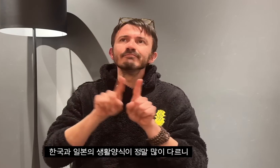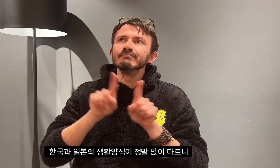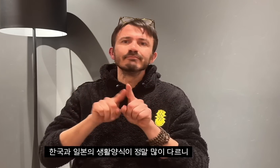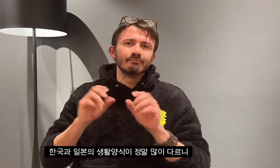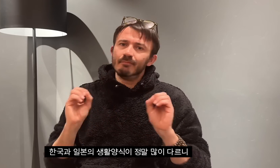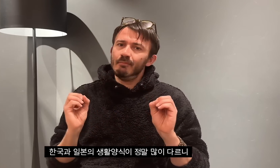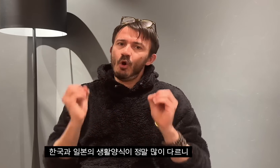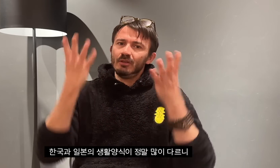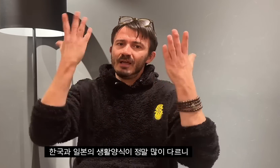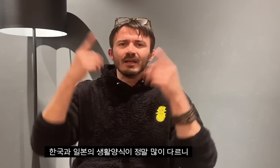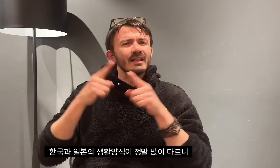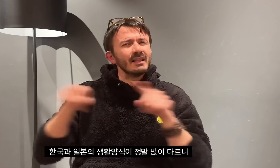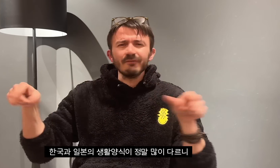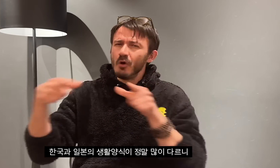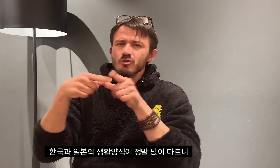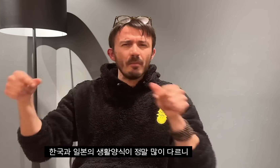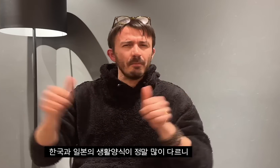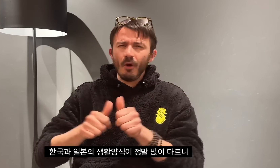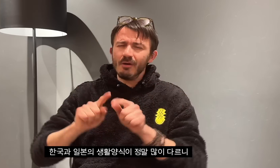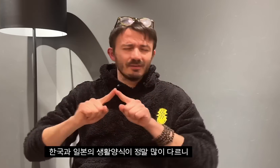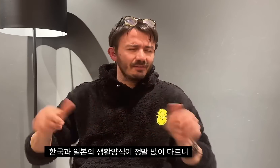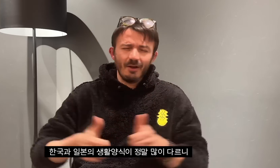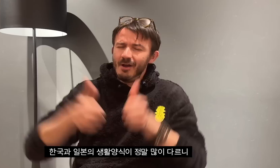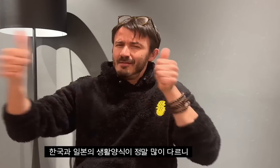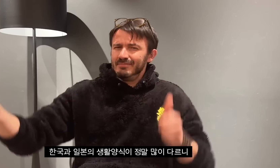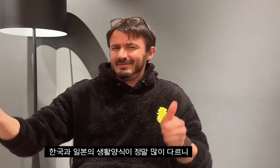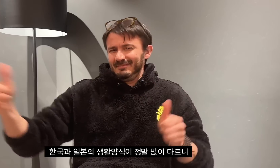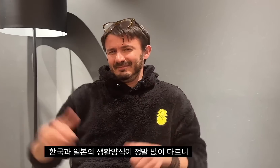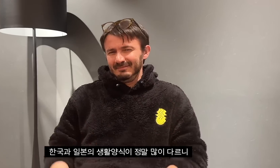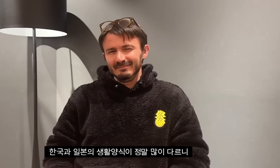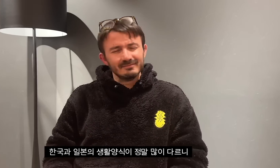Lifestyles in Korea and Japan are very different,